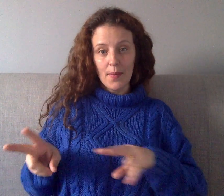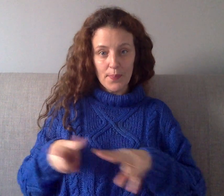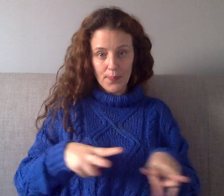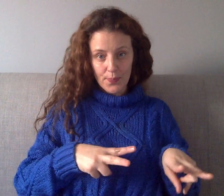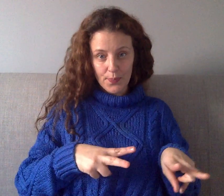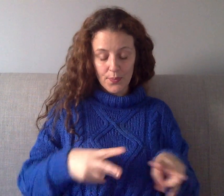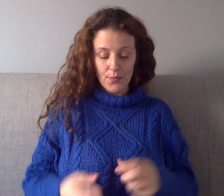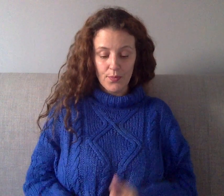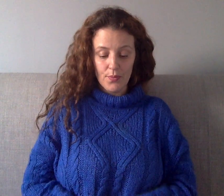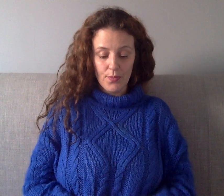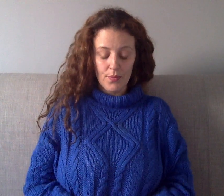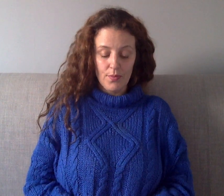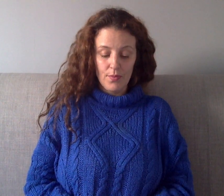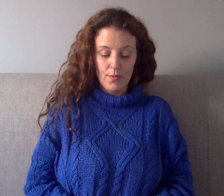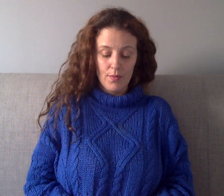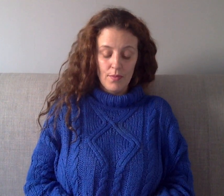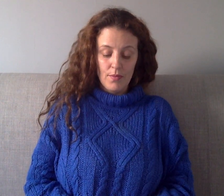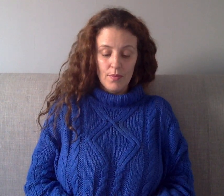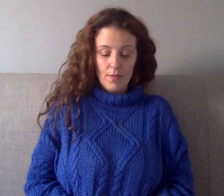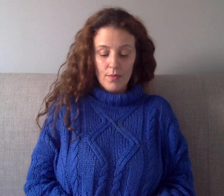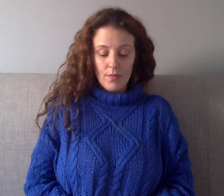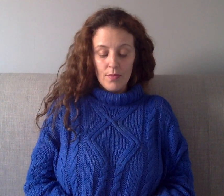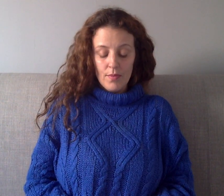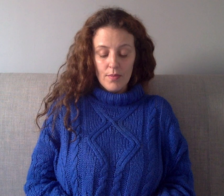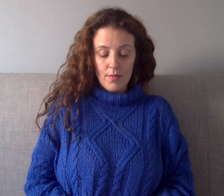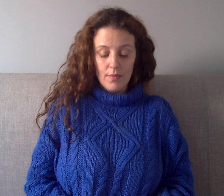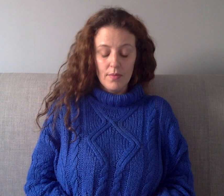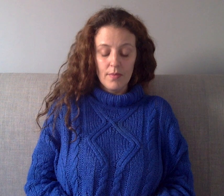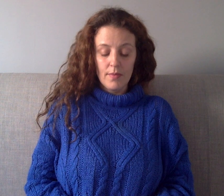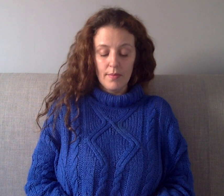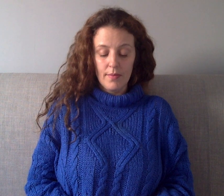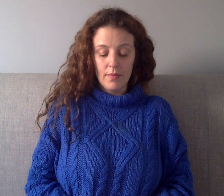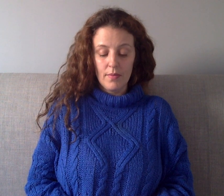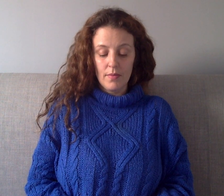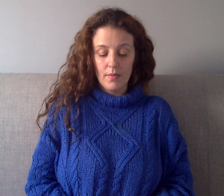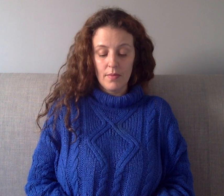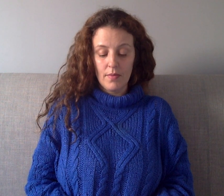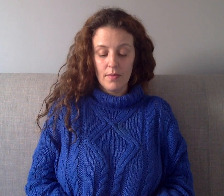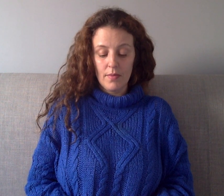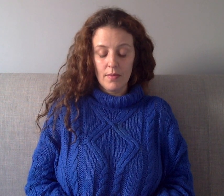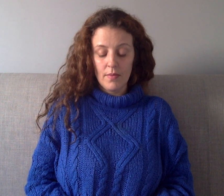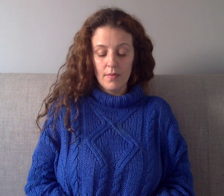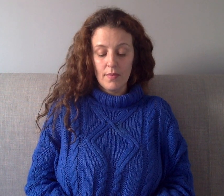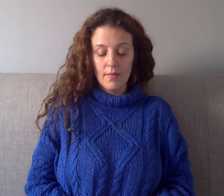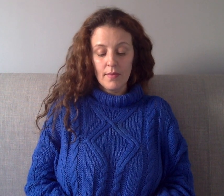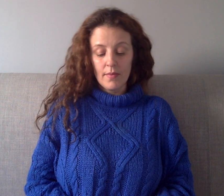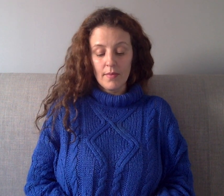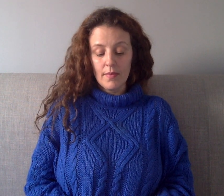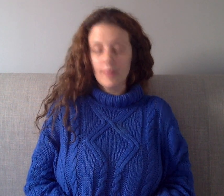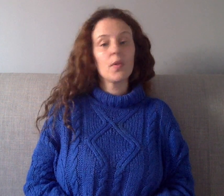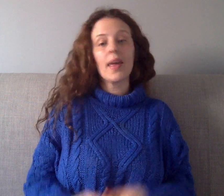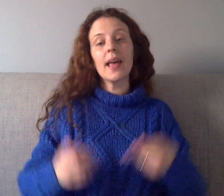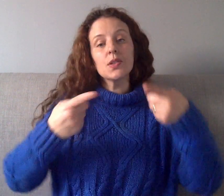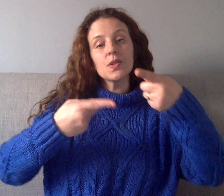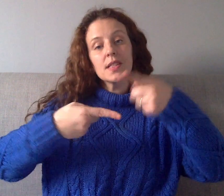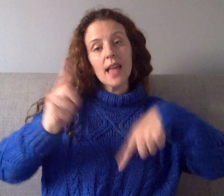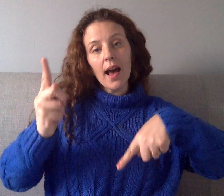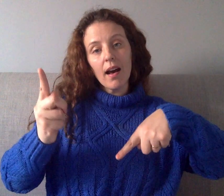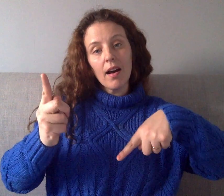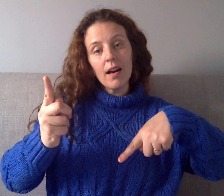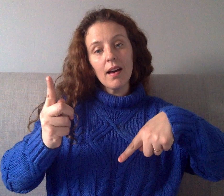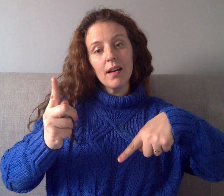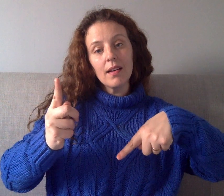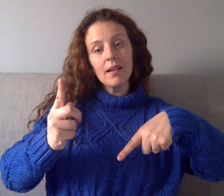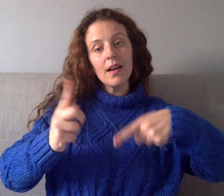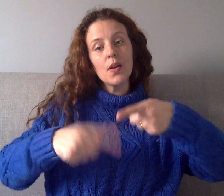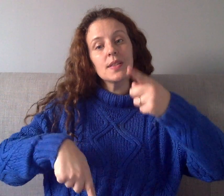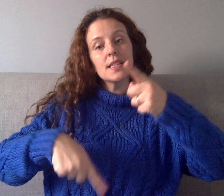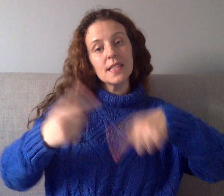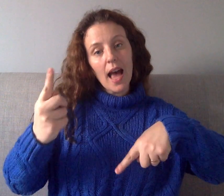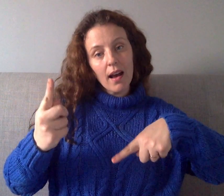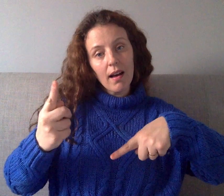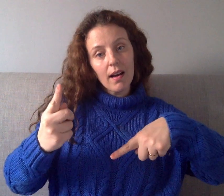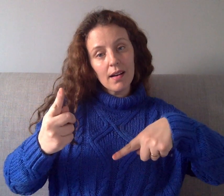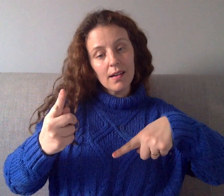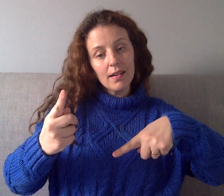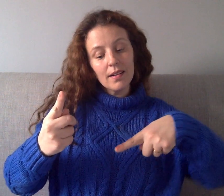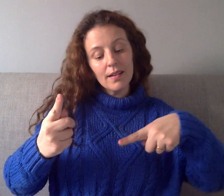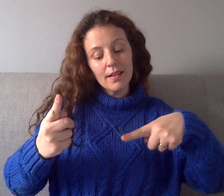SACK